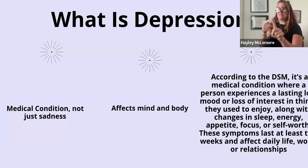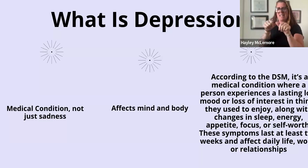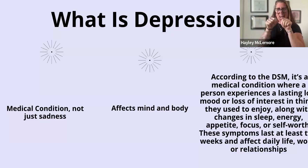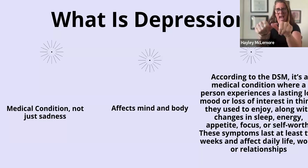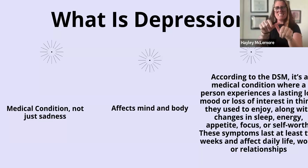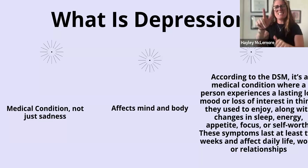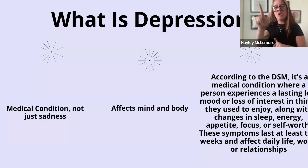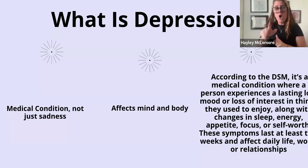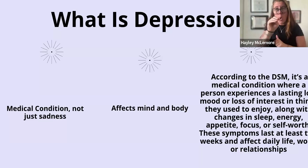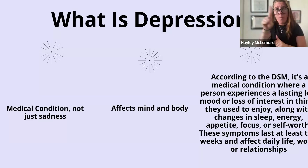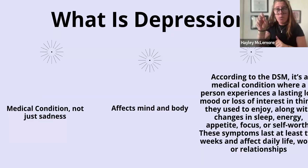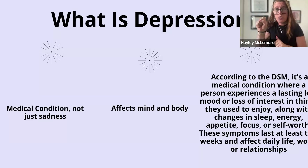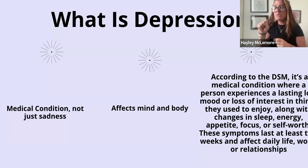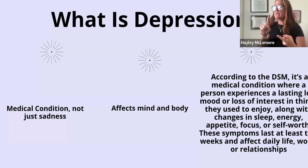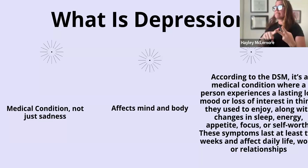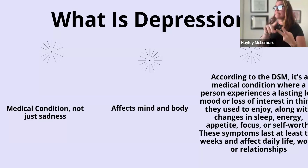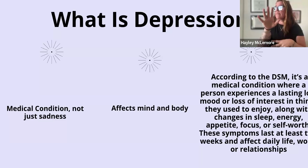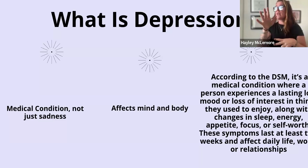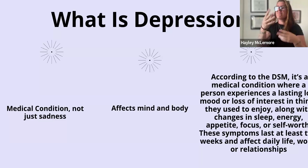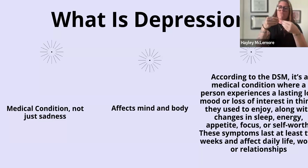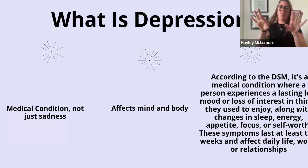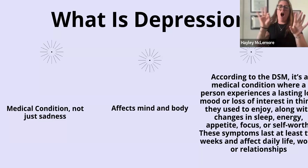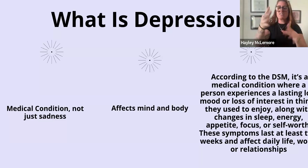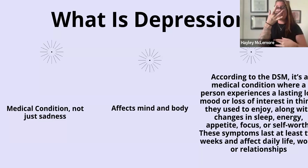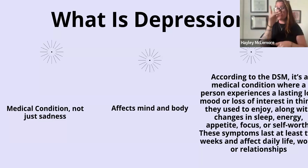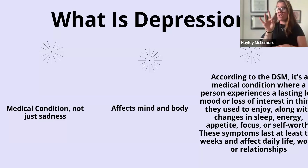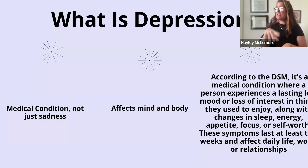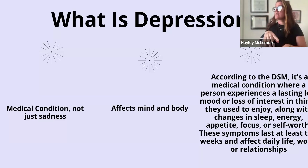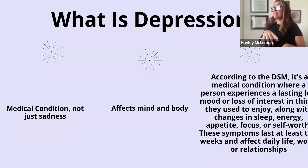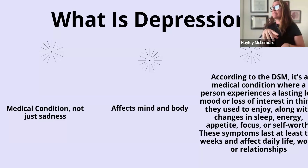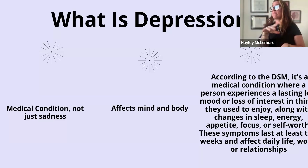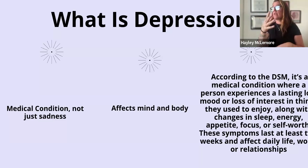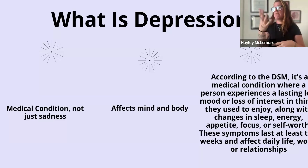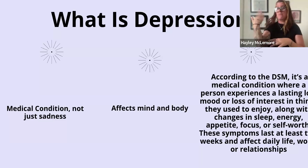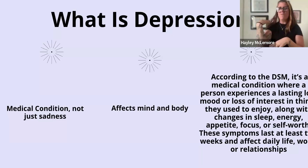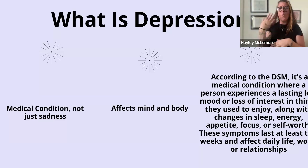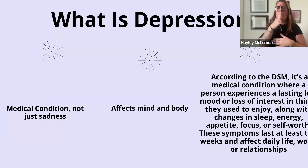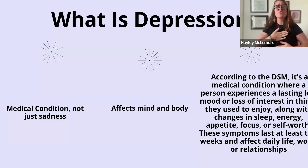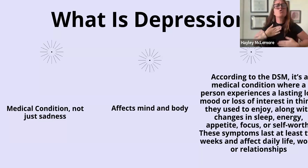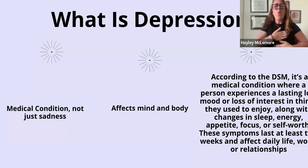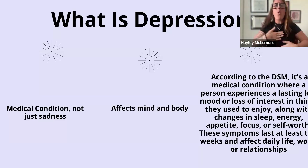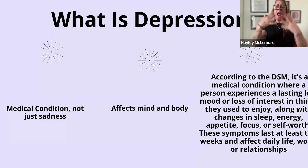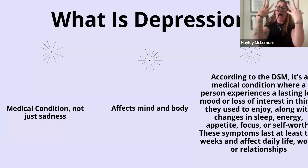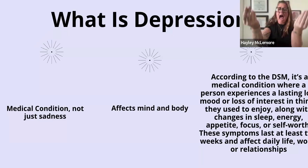That says where a person is experiencing long lasting mood, loss of interest,